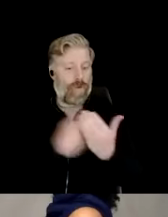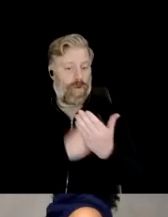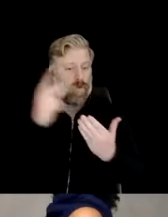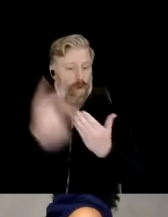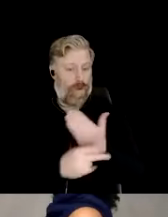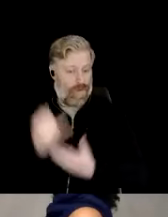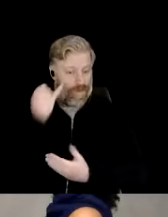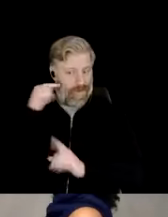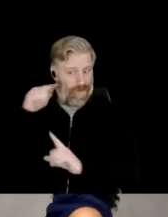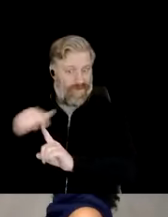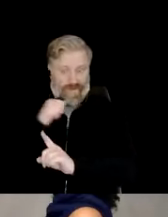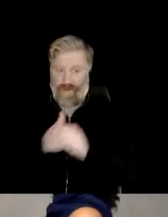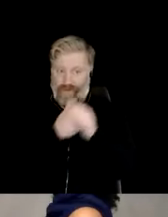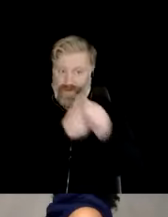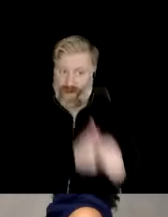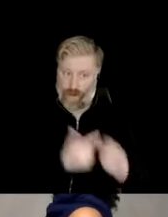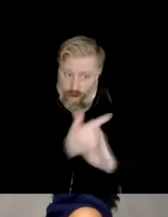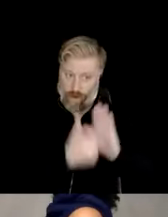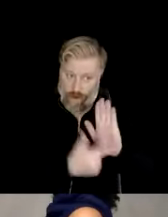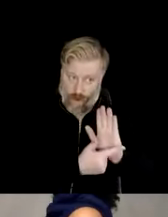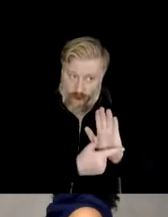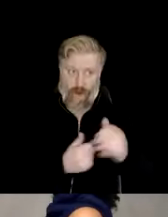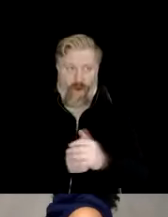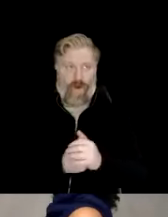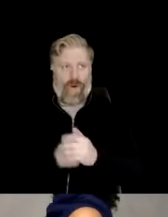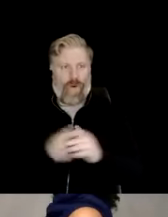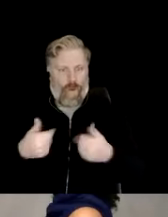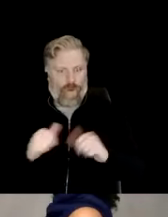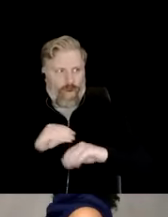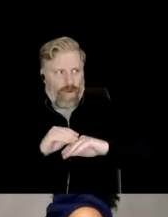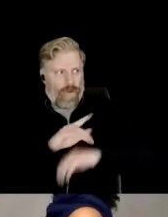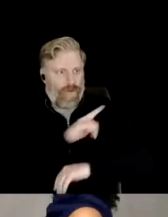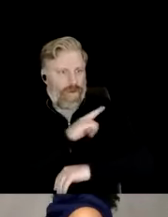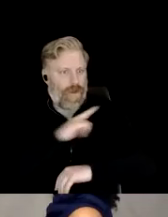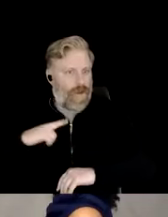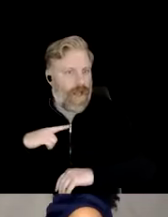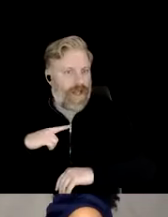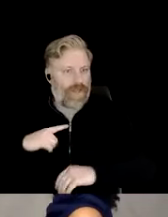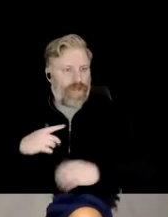so not upholding laws attempting to influence legislation, essentially for religious socialization